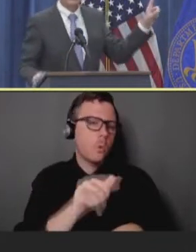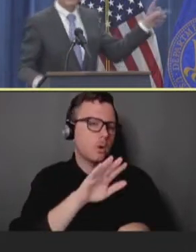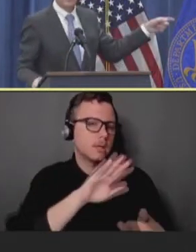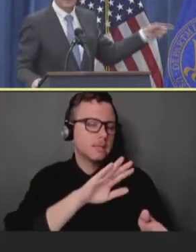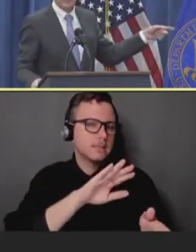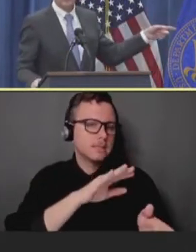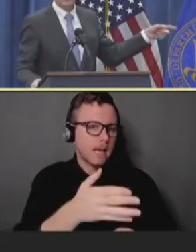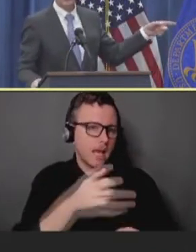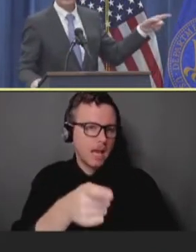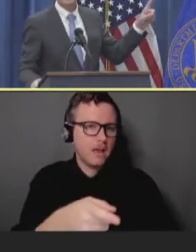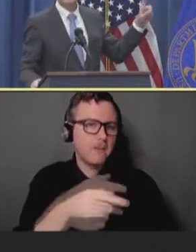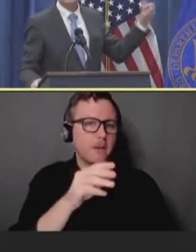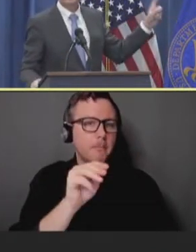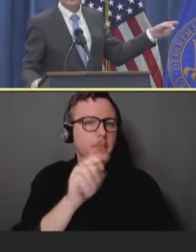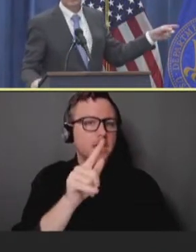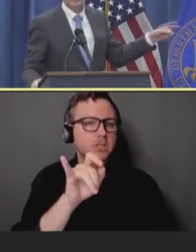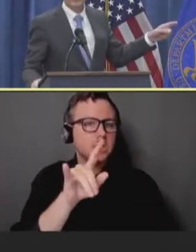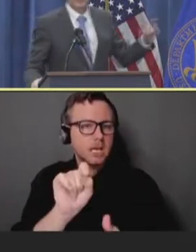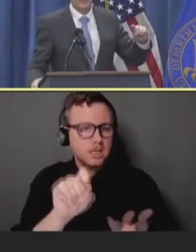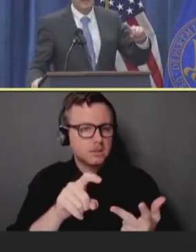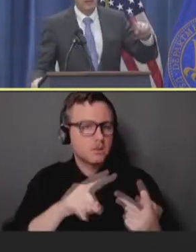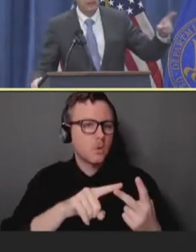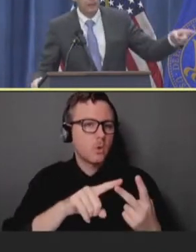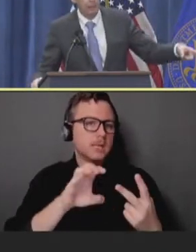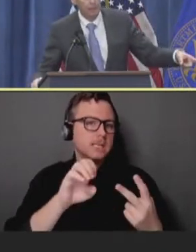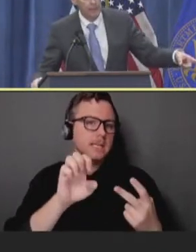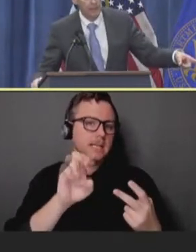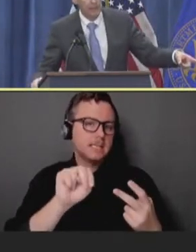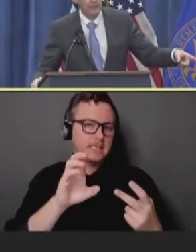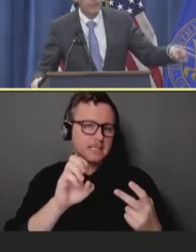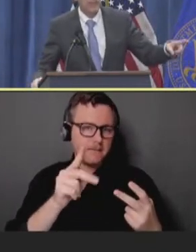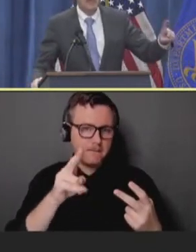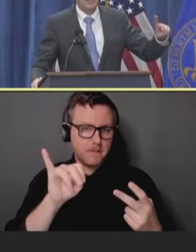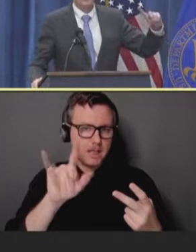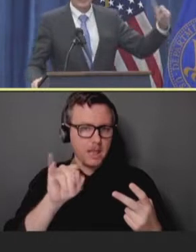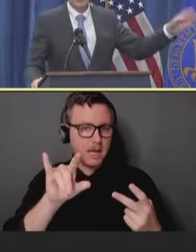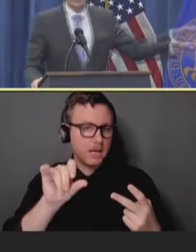In this case, though, we think that the microglia are activated for decades and they're accidentally